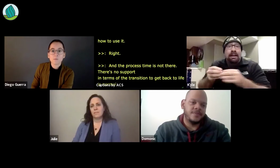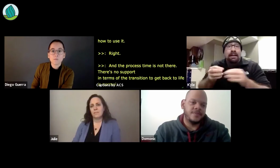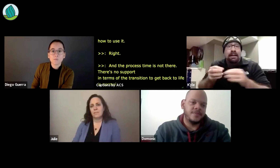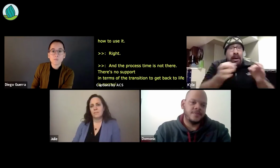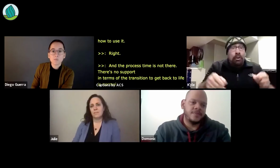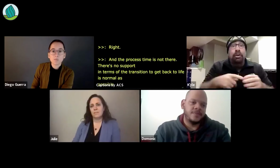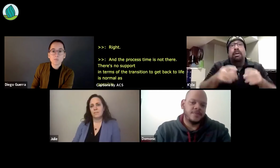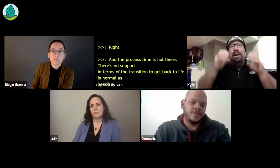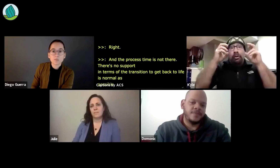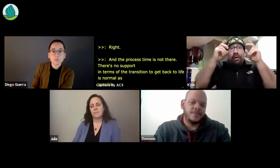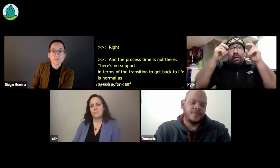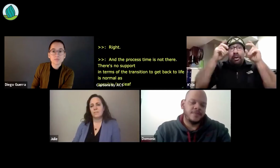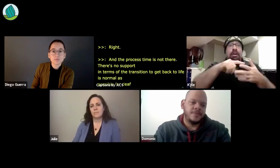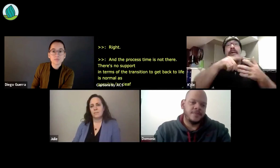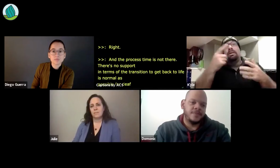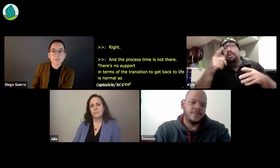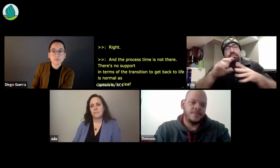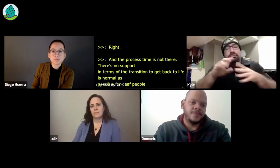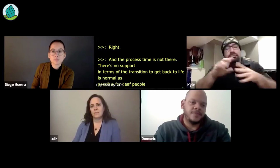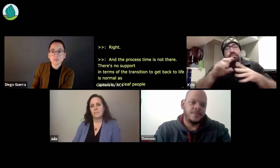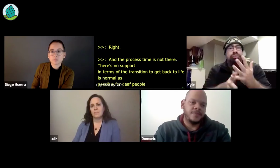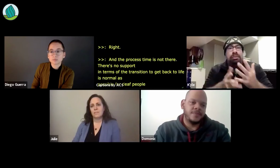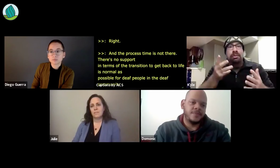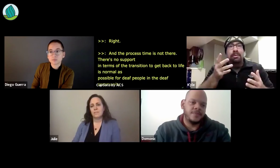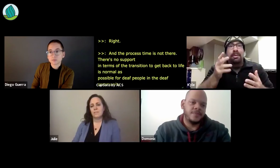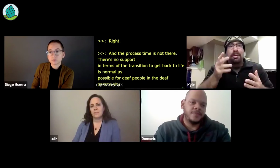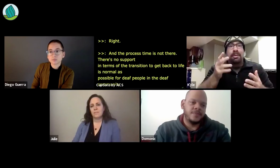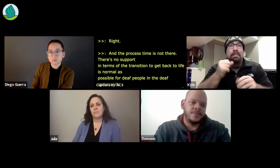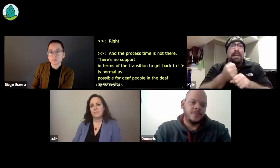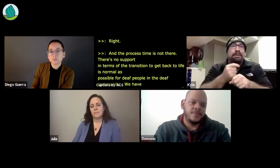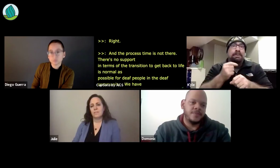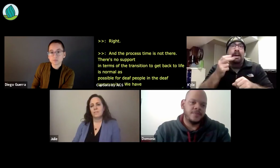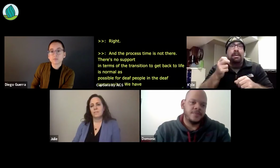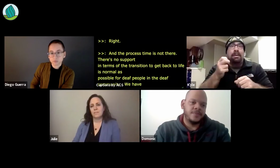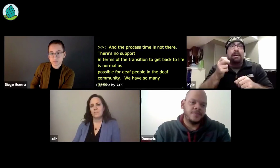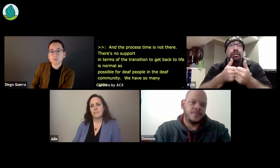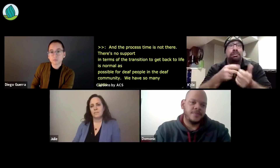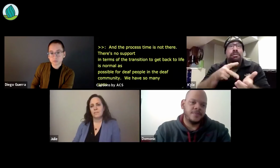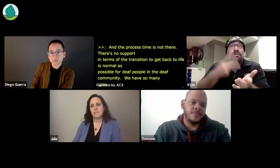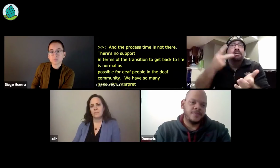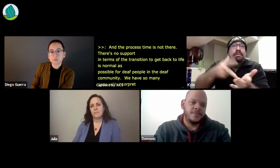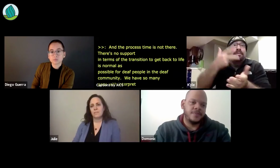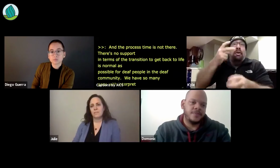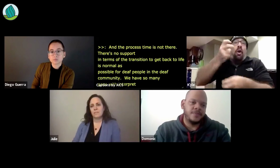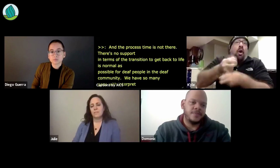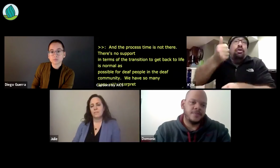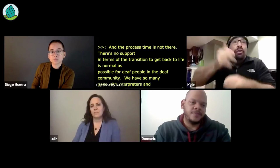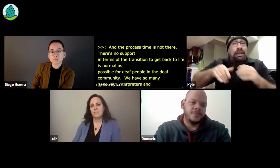and just it runs the gamut. So it makes this doubly or triply more difficult that it has to be.